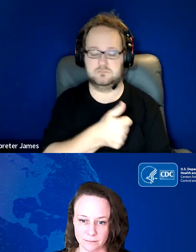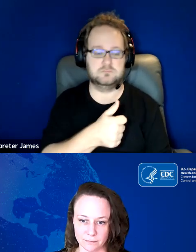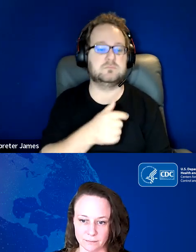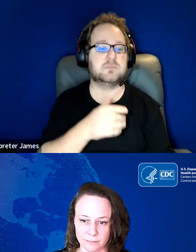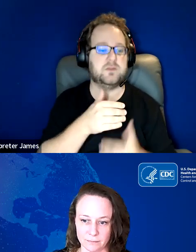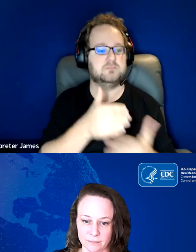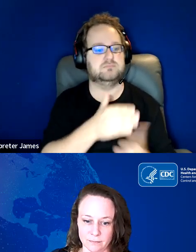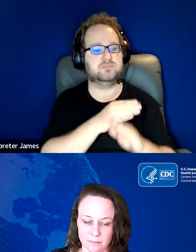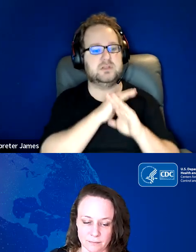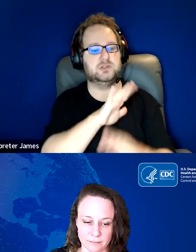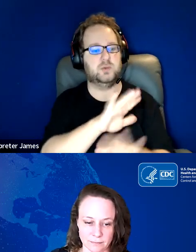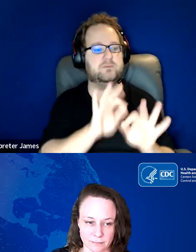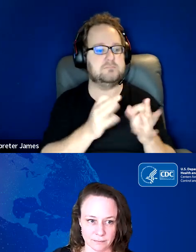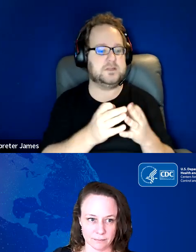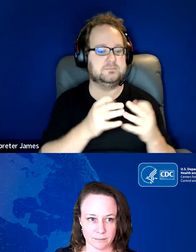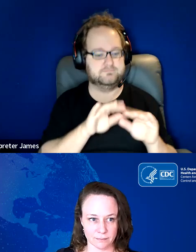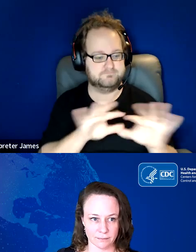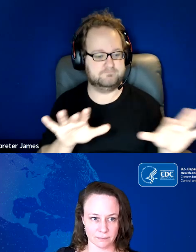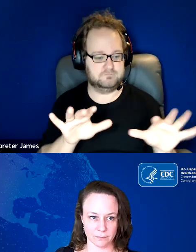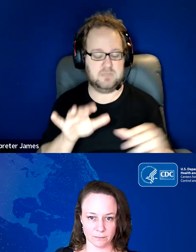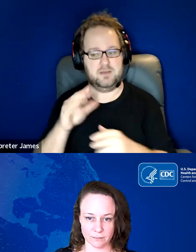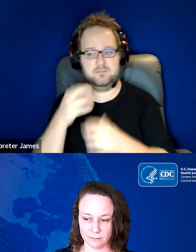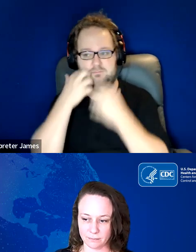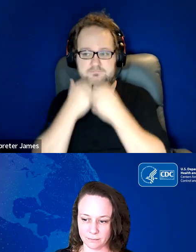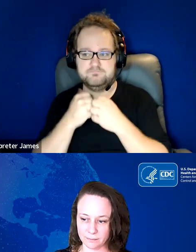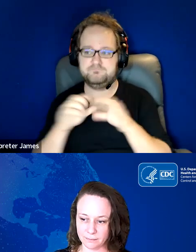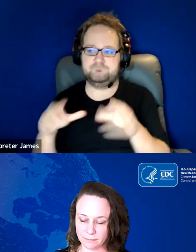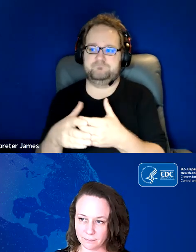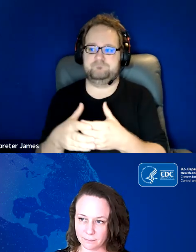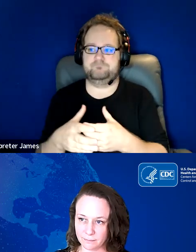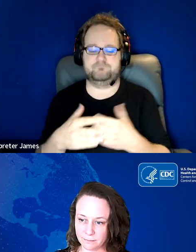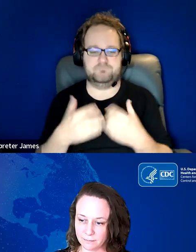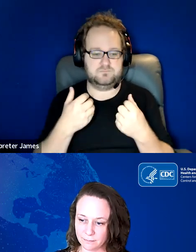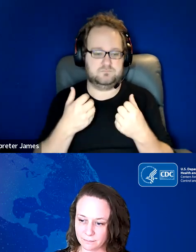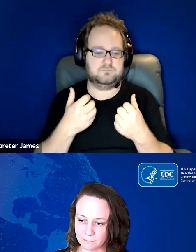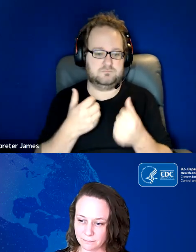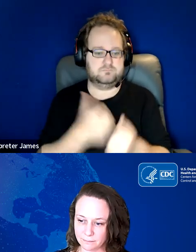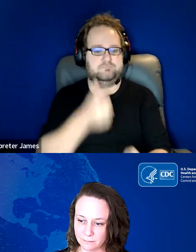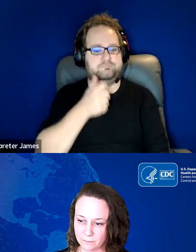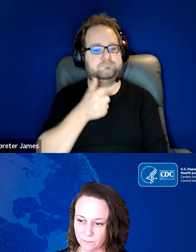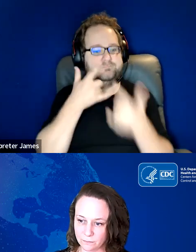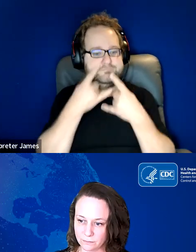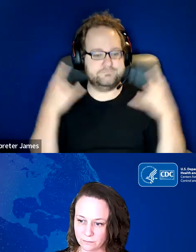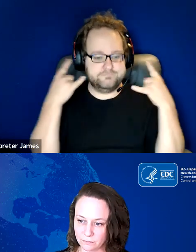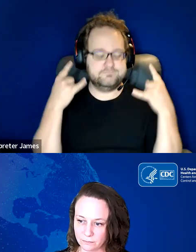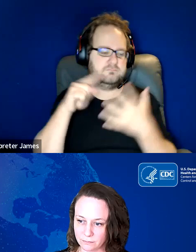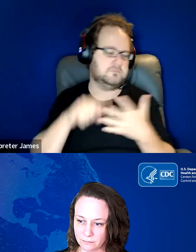protect your family members from -- and loved ones from getting -- from spread spreading to them. If you